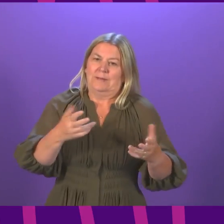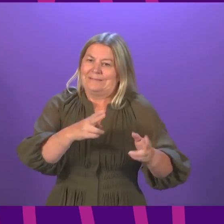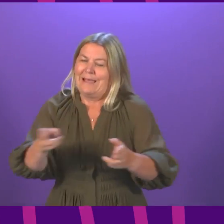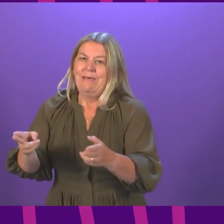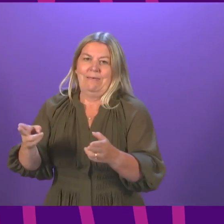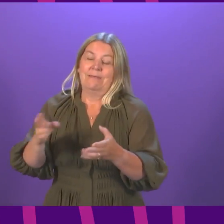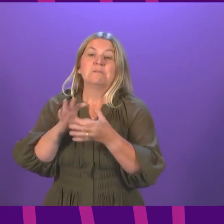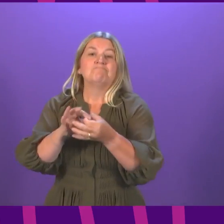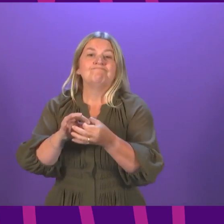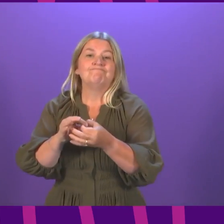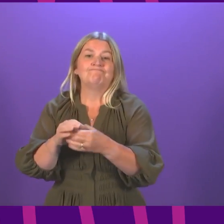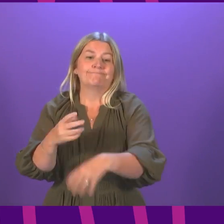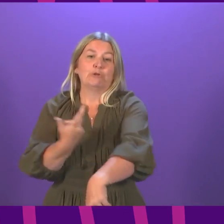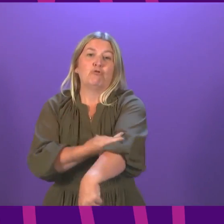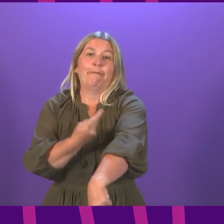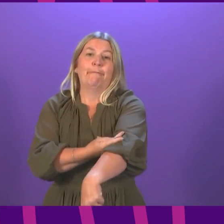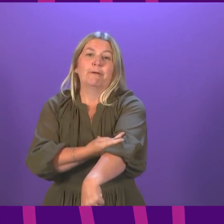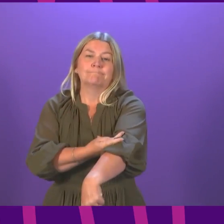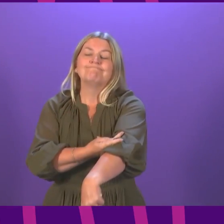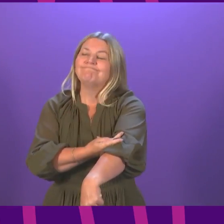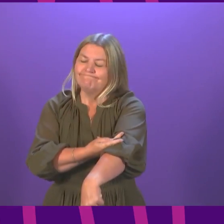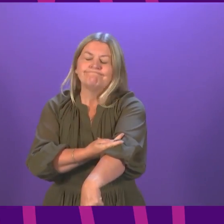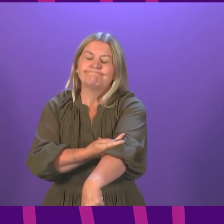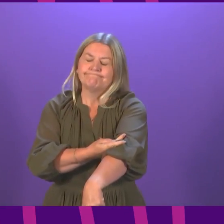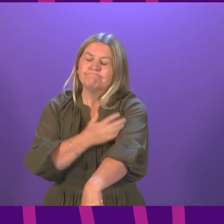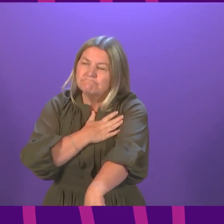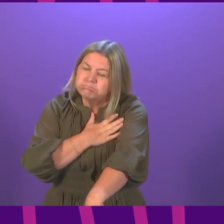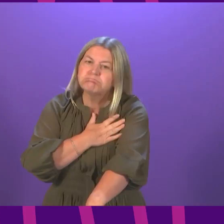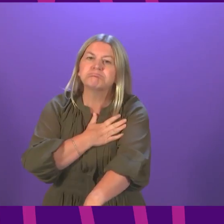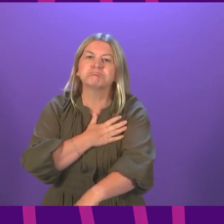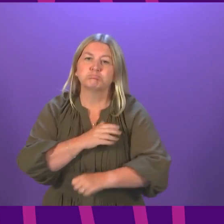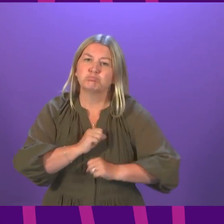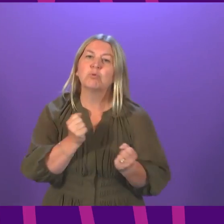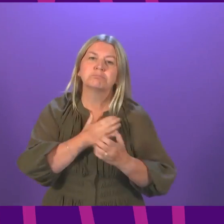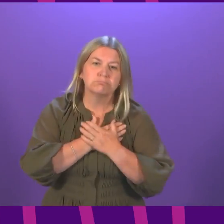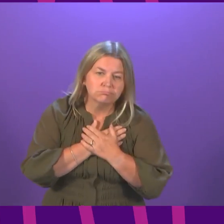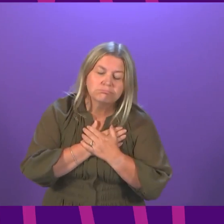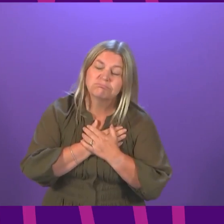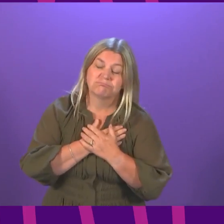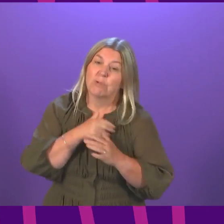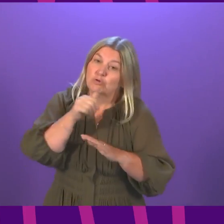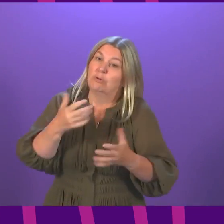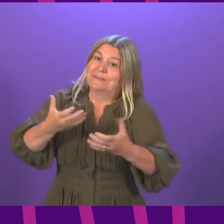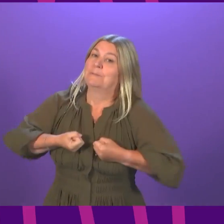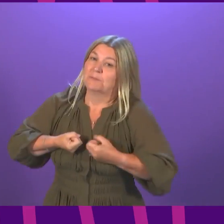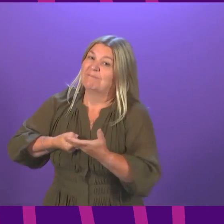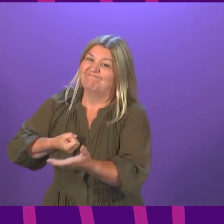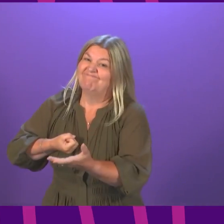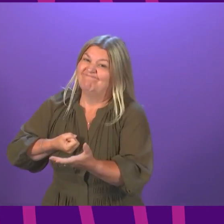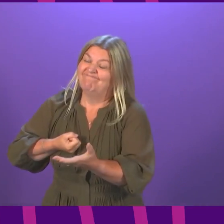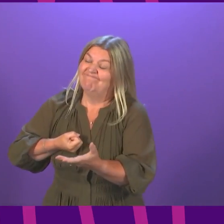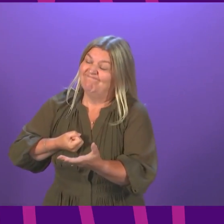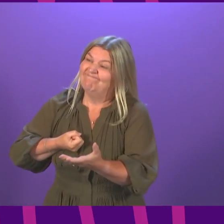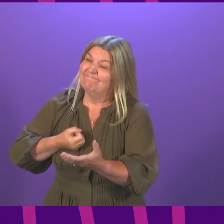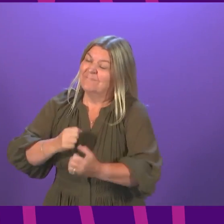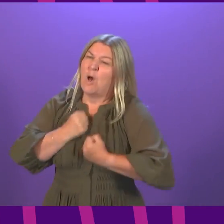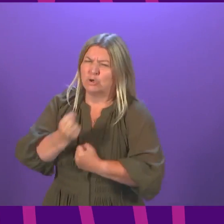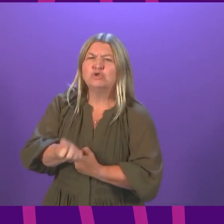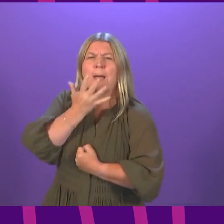deaths is as heartbreaking as it is unacceptable. It is our national shame. I offer my condolences